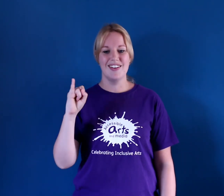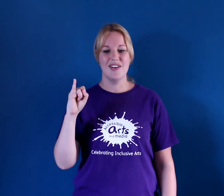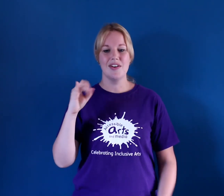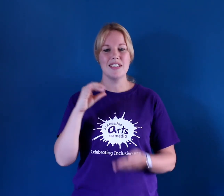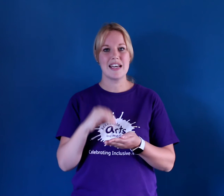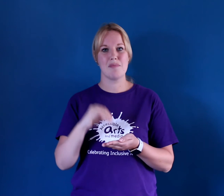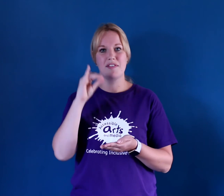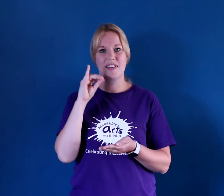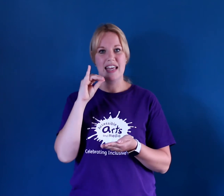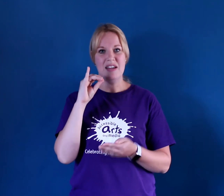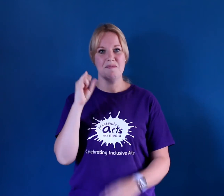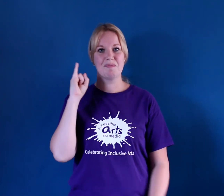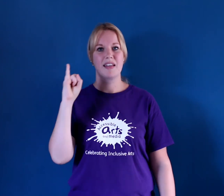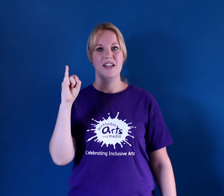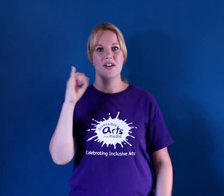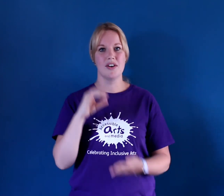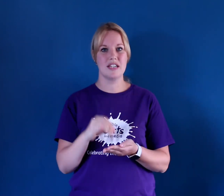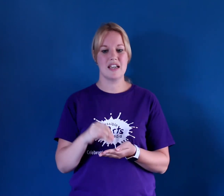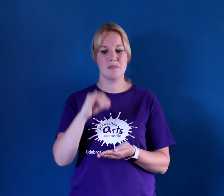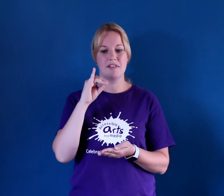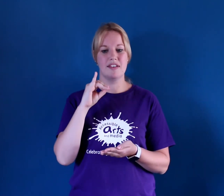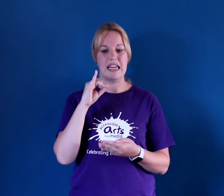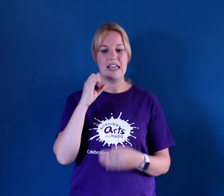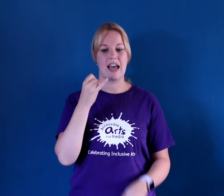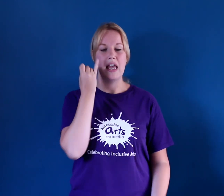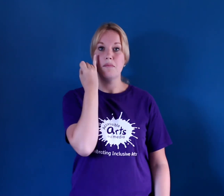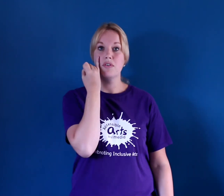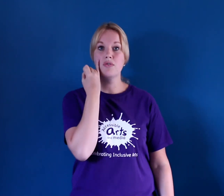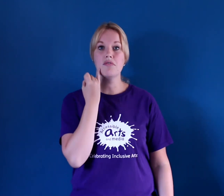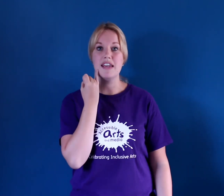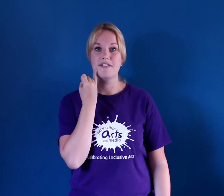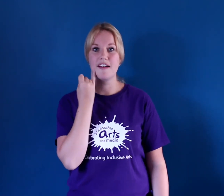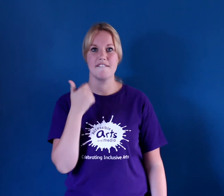Naughty cup of tea, naughty cup of tea came to grief.